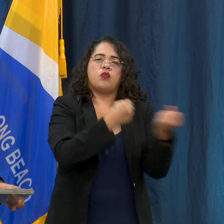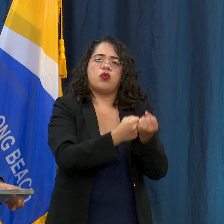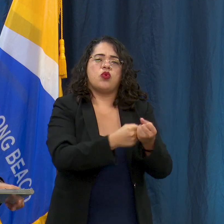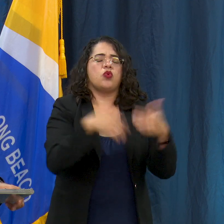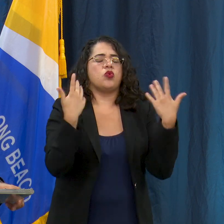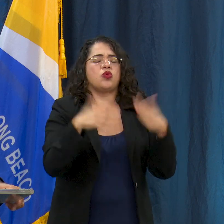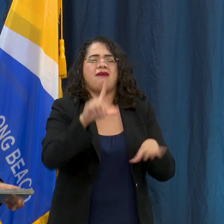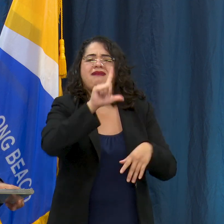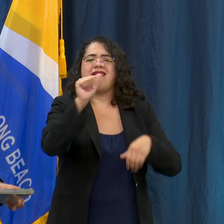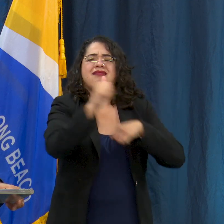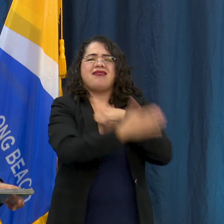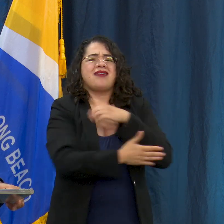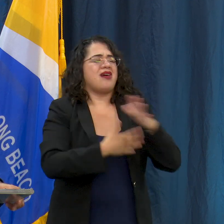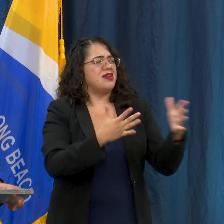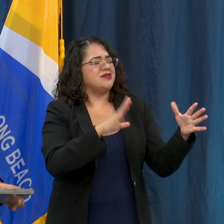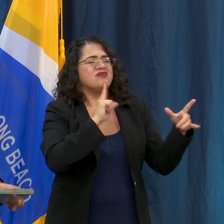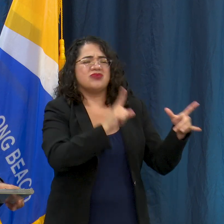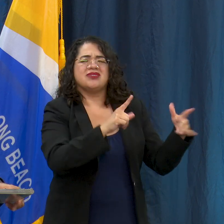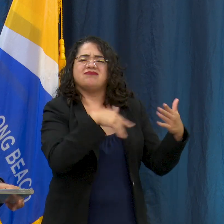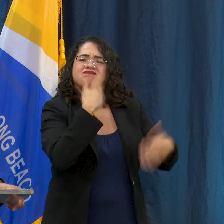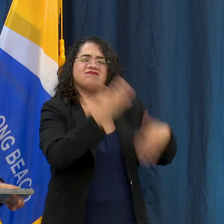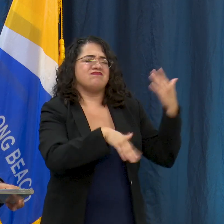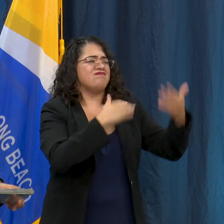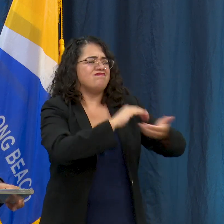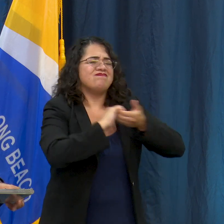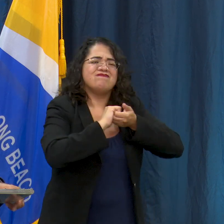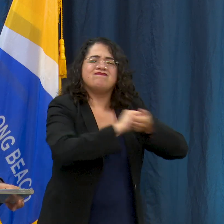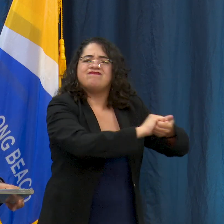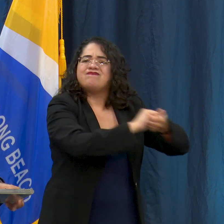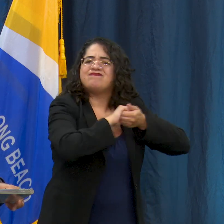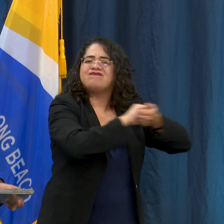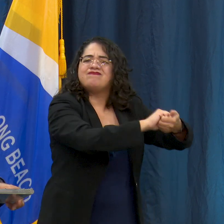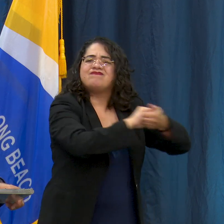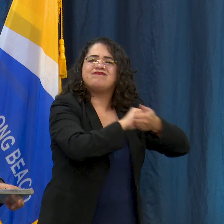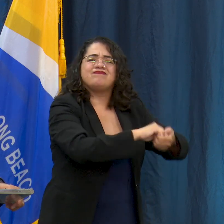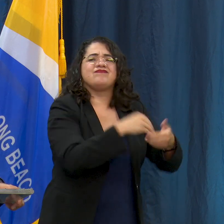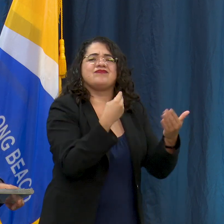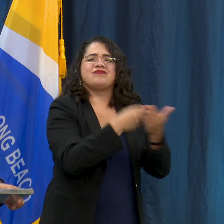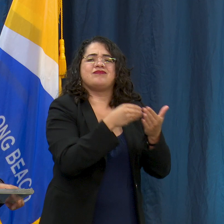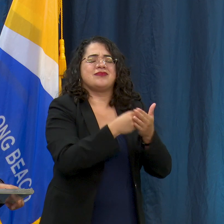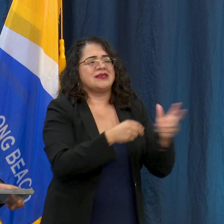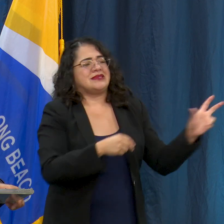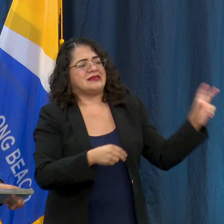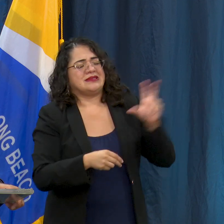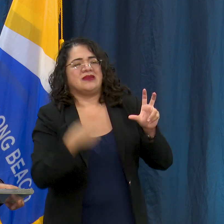other resources and other funds to even bring more money into Long Beach. What